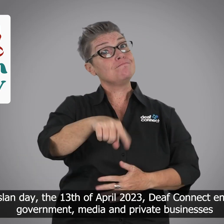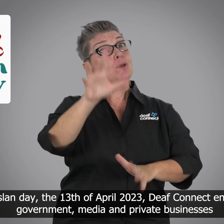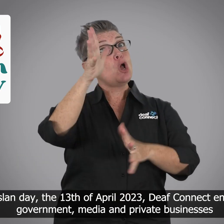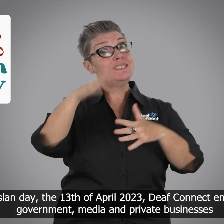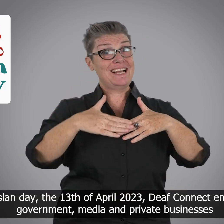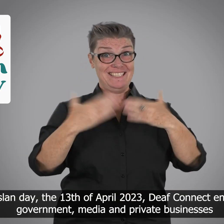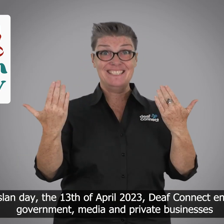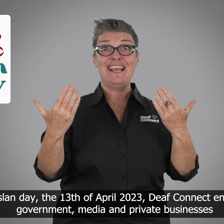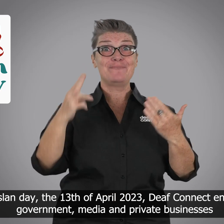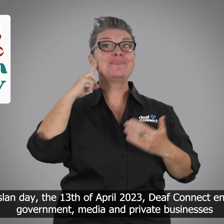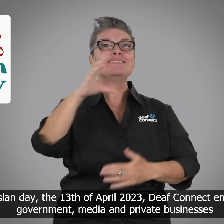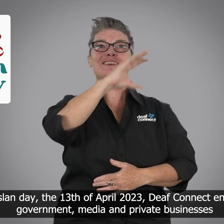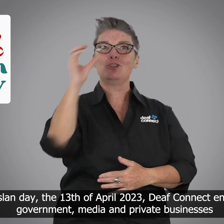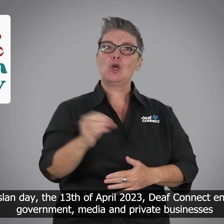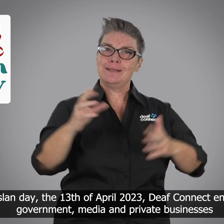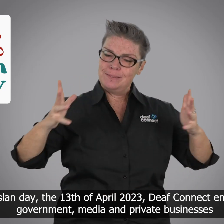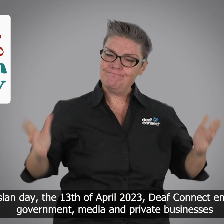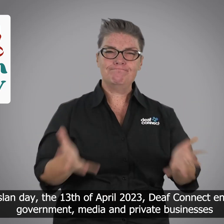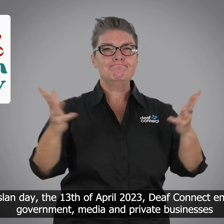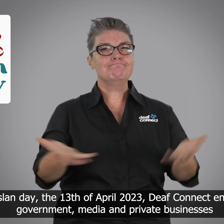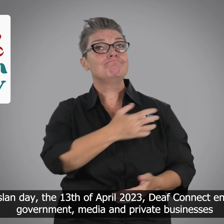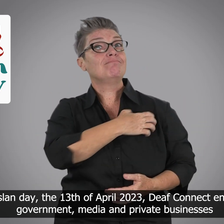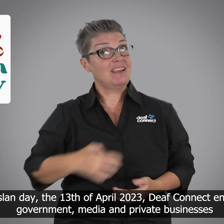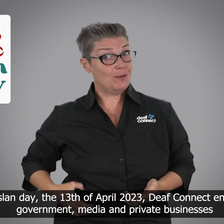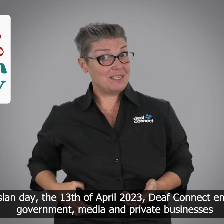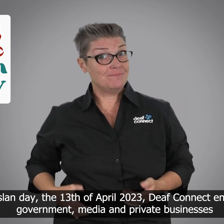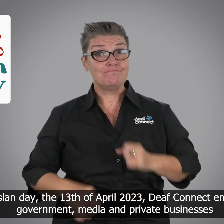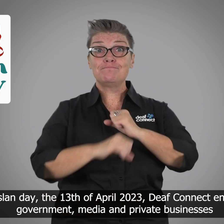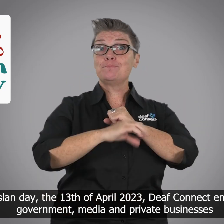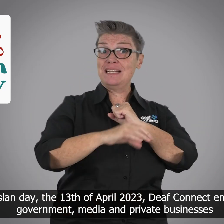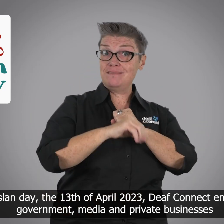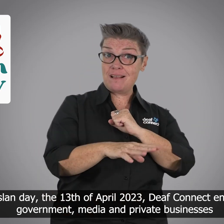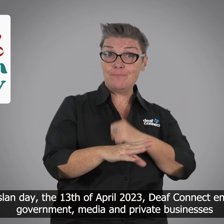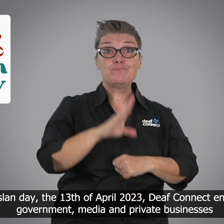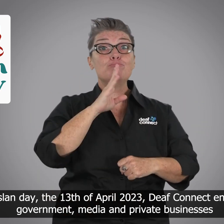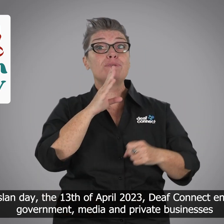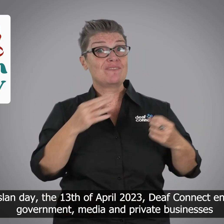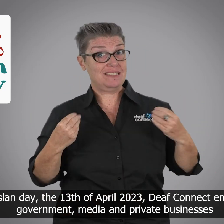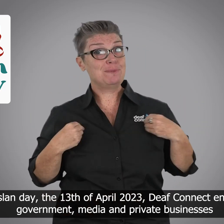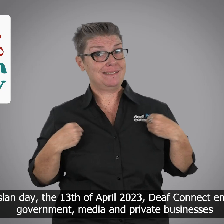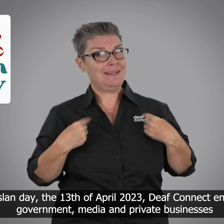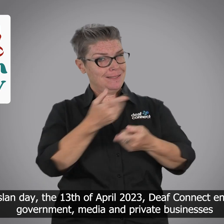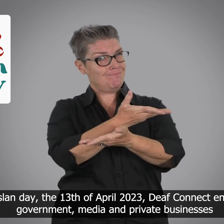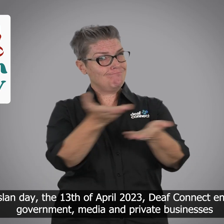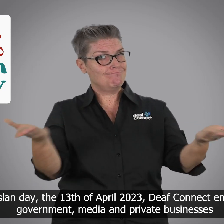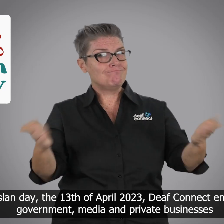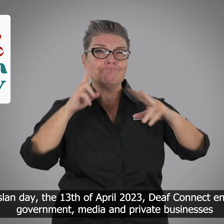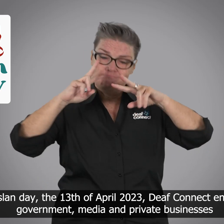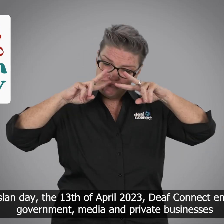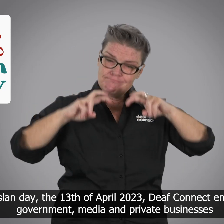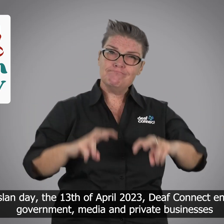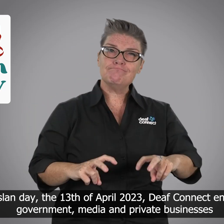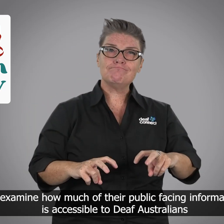This Auslan day, the 13th of April 2023, Deaf Connect encourages government, media and private businesses